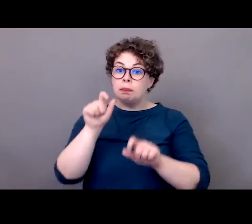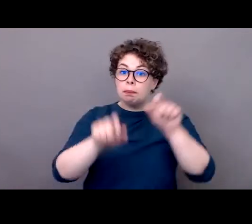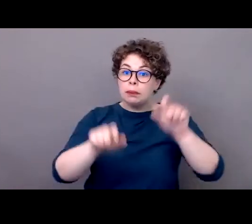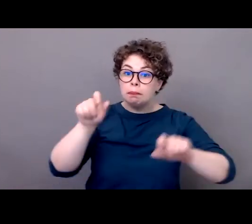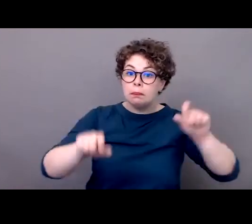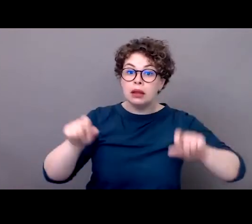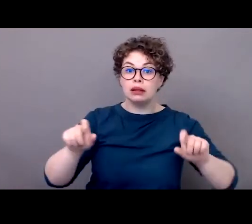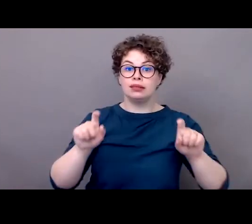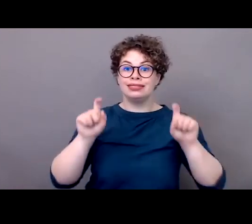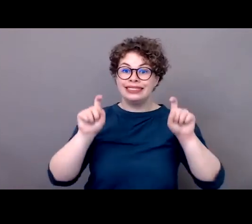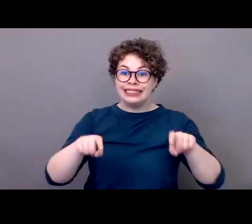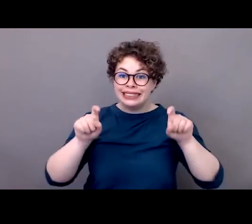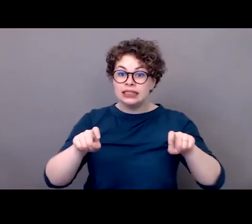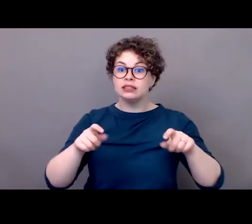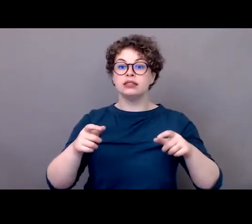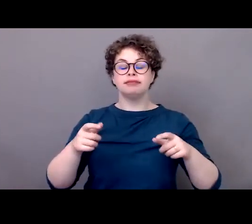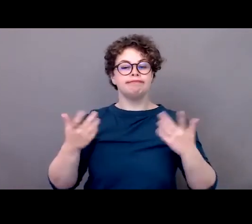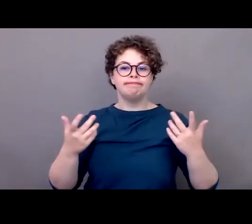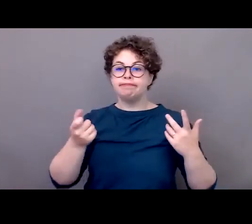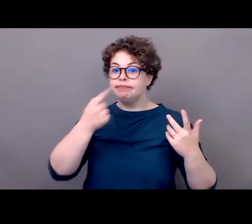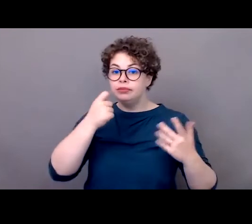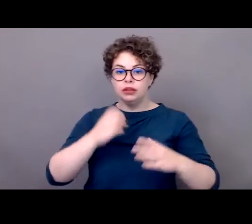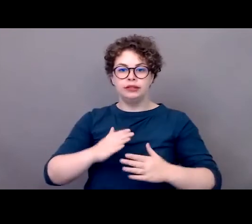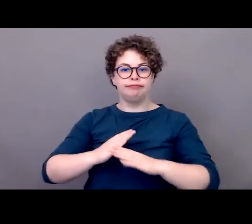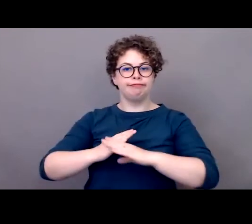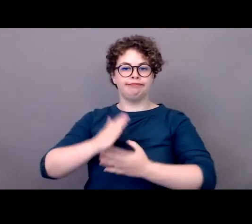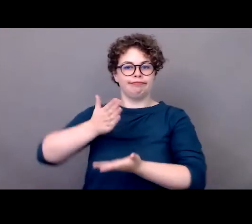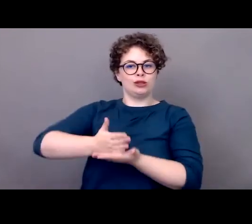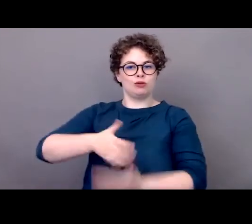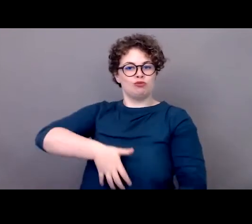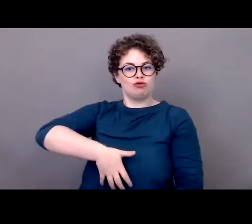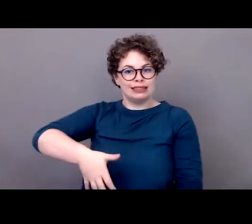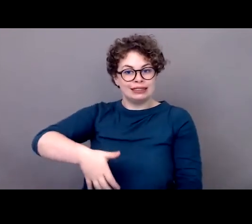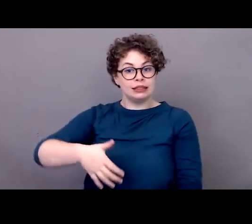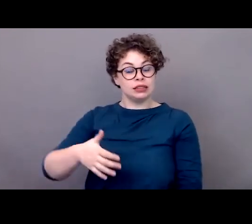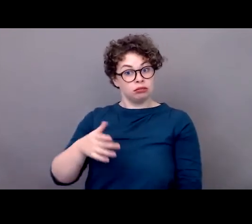family planning was shown to be a lot lower here among women with disabilities than women without.